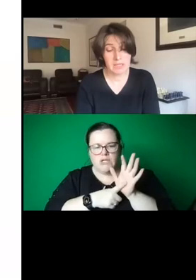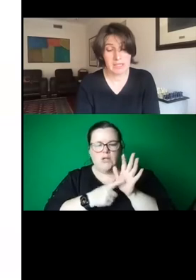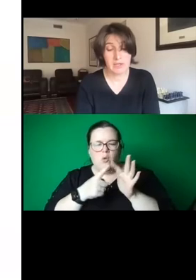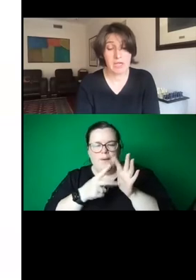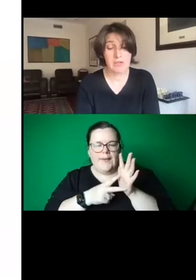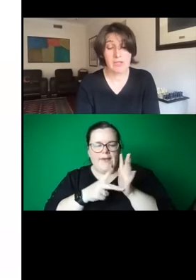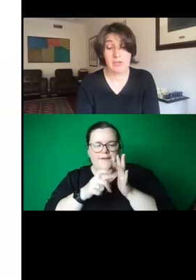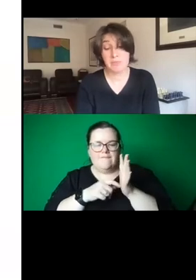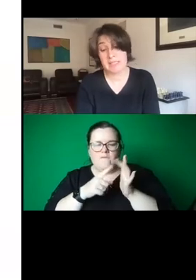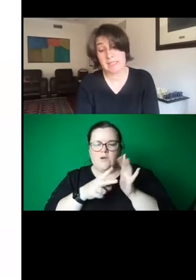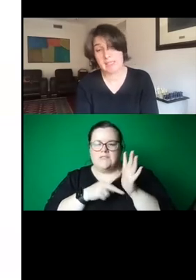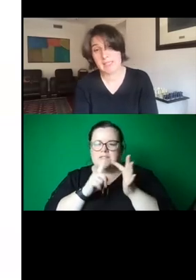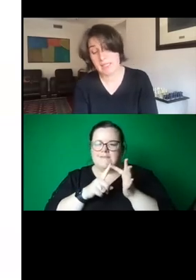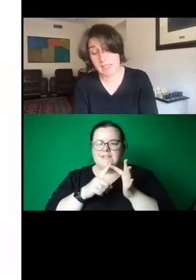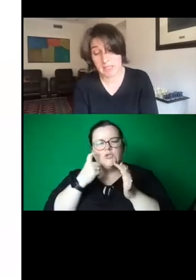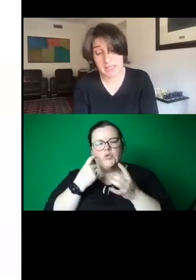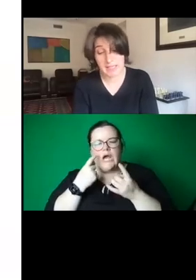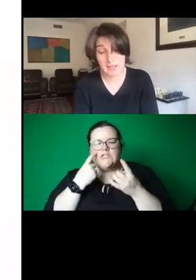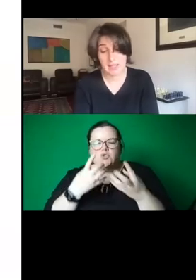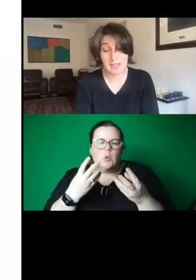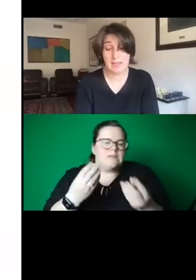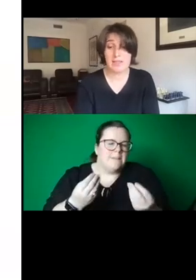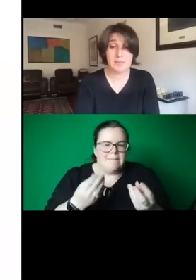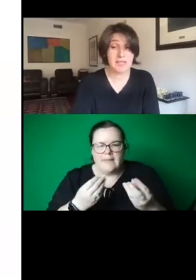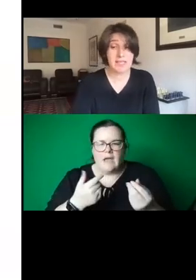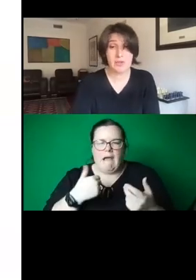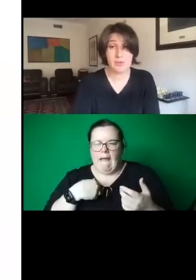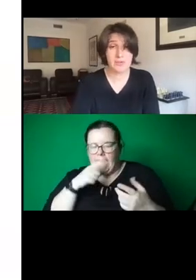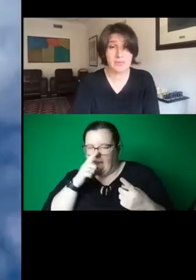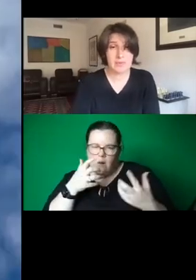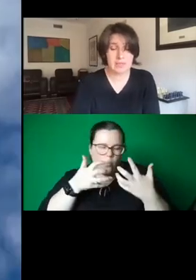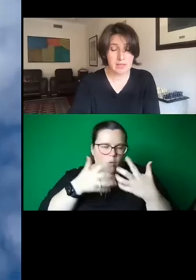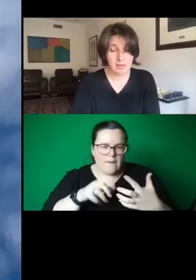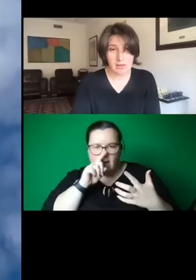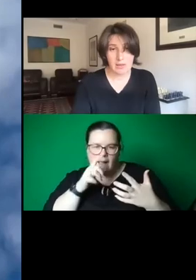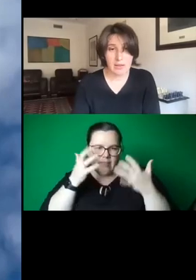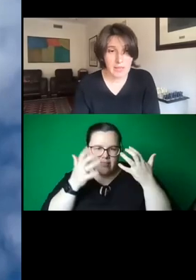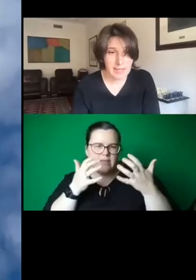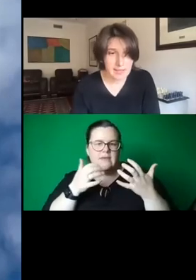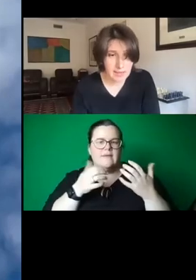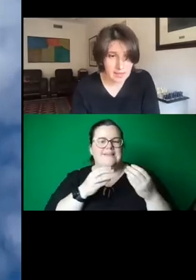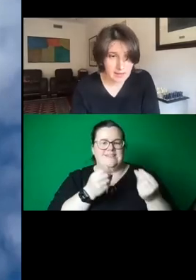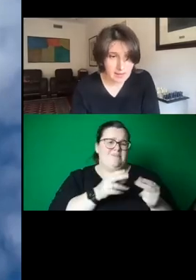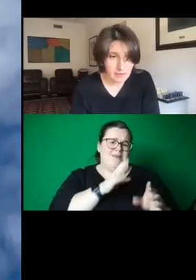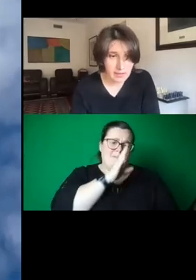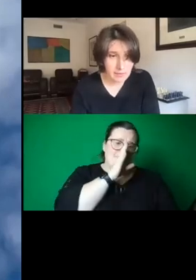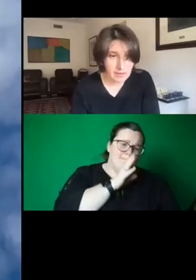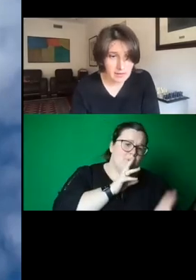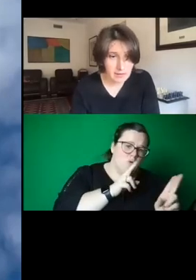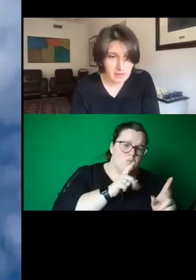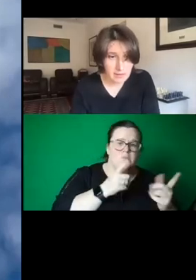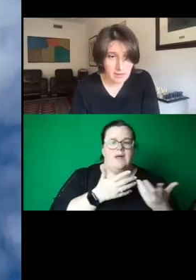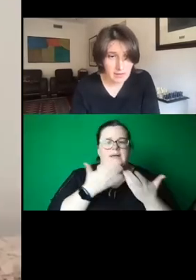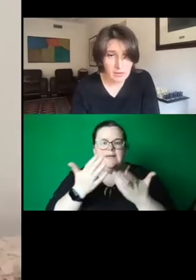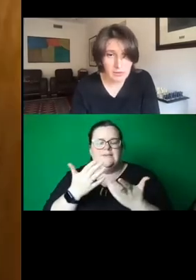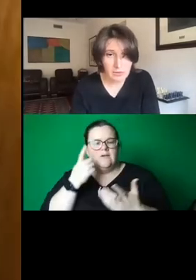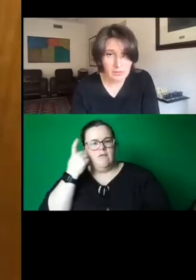grounded in domesticity and mundane like these potatoes i'll play it honey fragment oh maybe